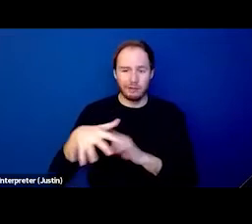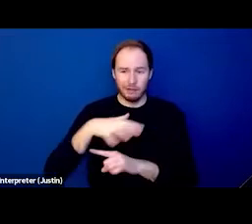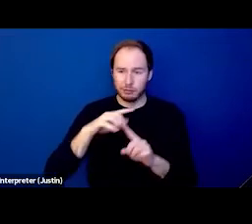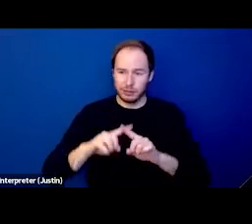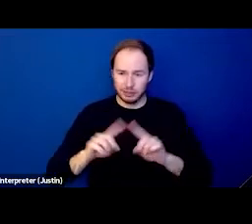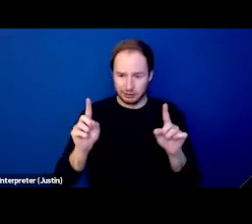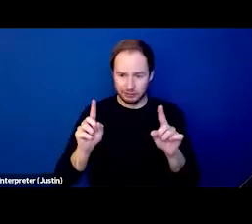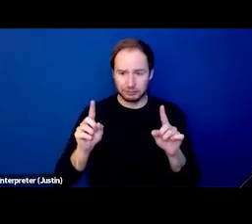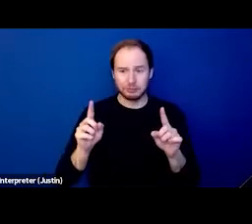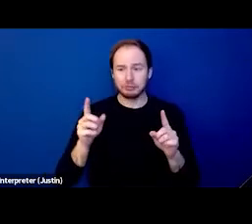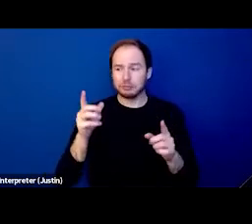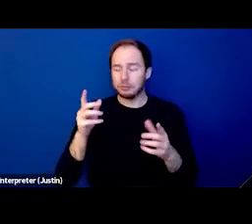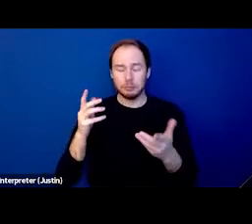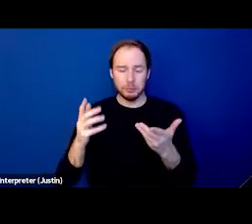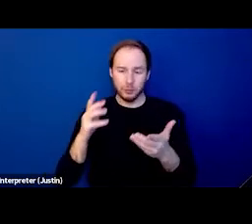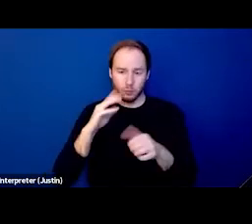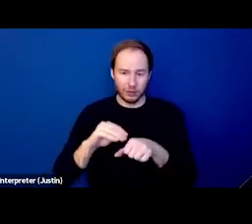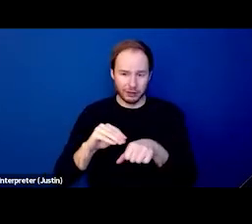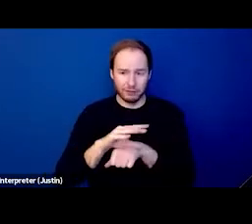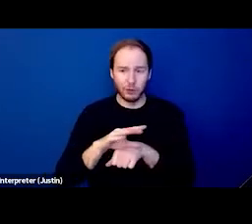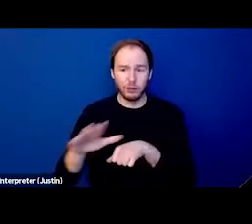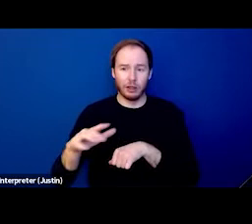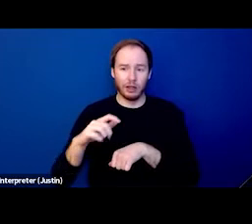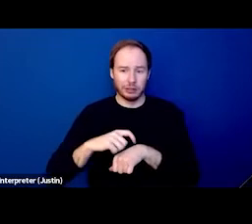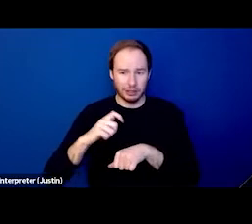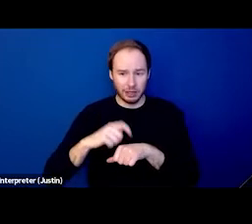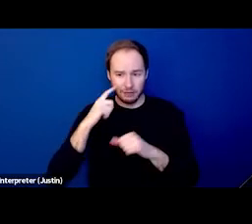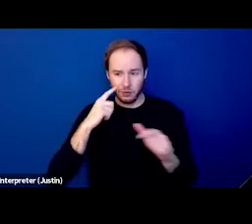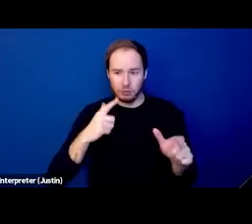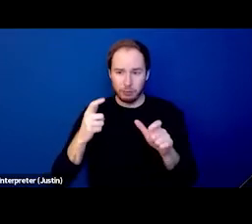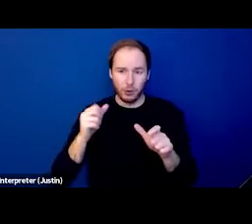may play a factor in how things are managed and approached.